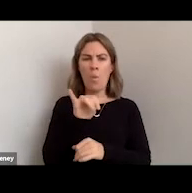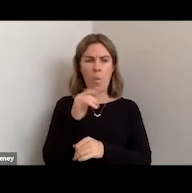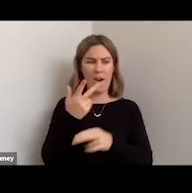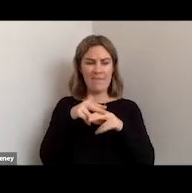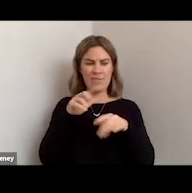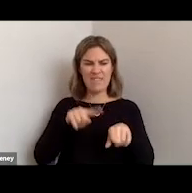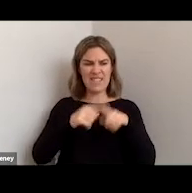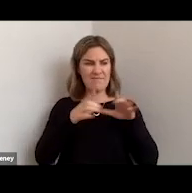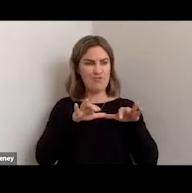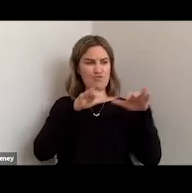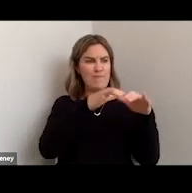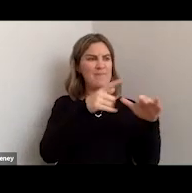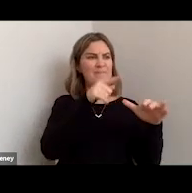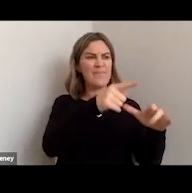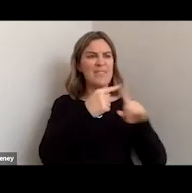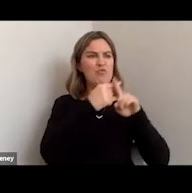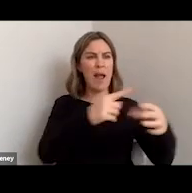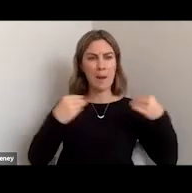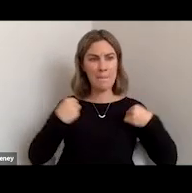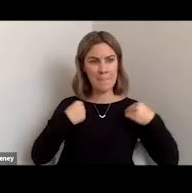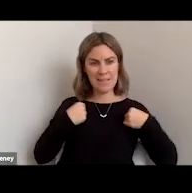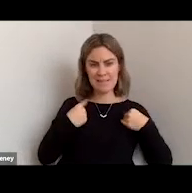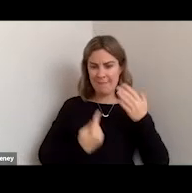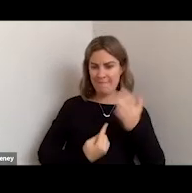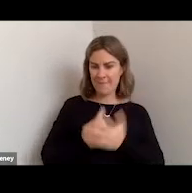organise corporate events - I thought that would be on LinkedIn